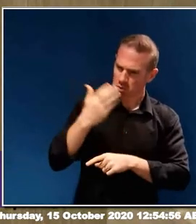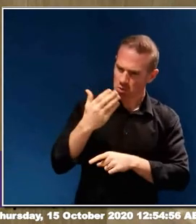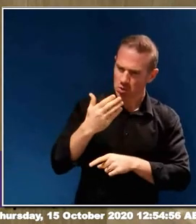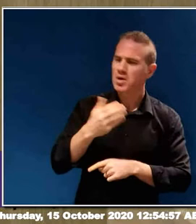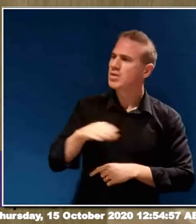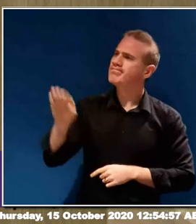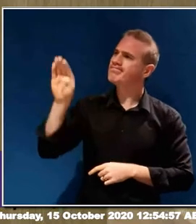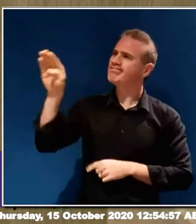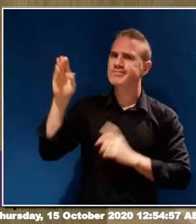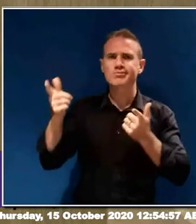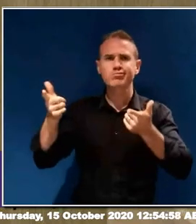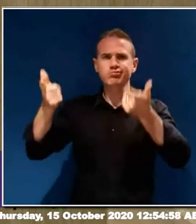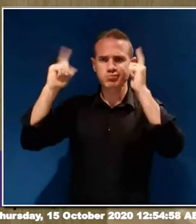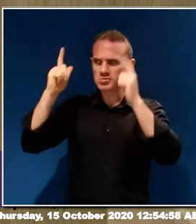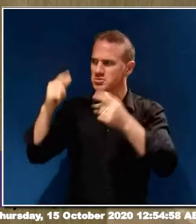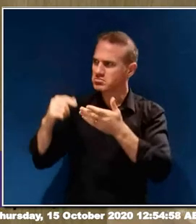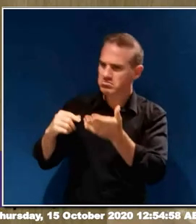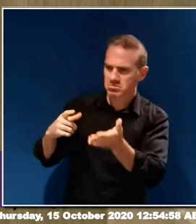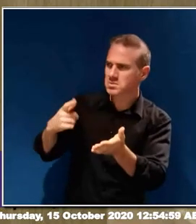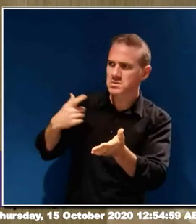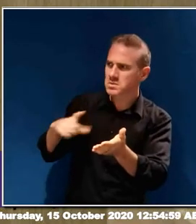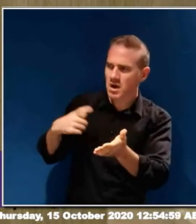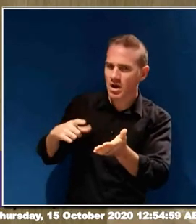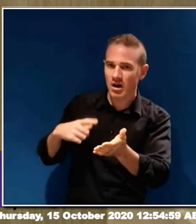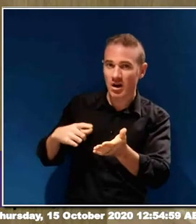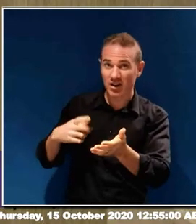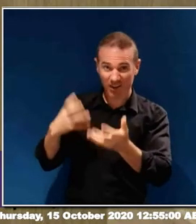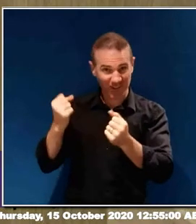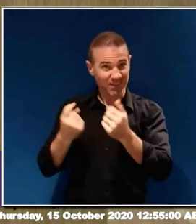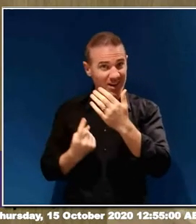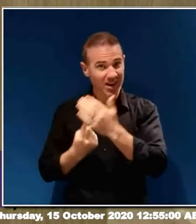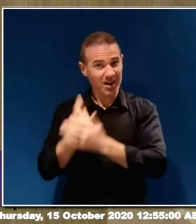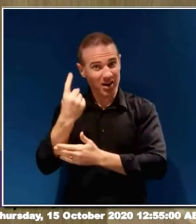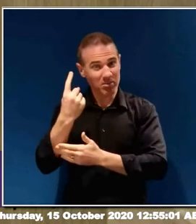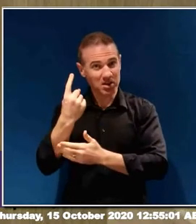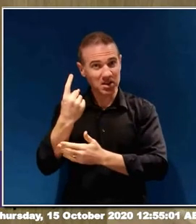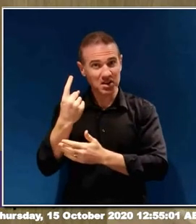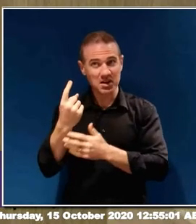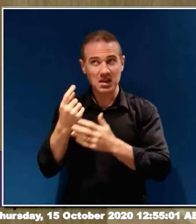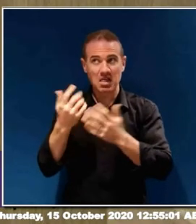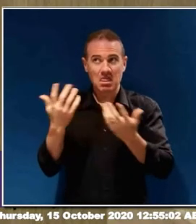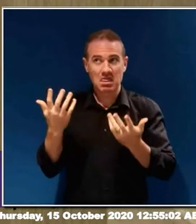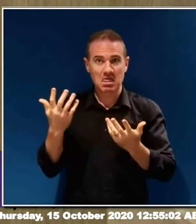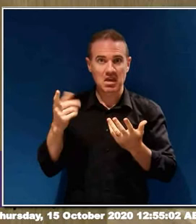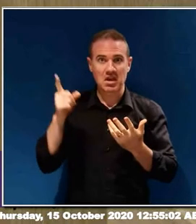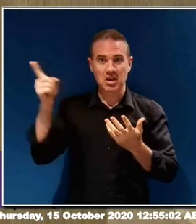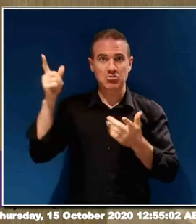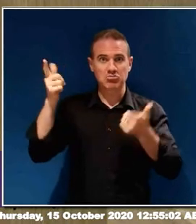circumstances where there was not a plan in place for bringing the child